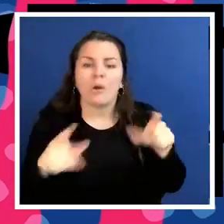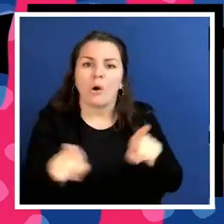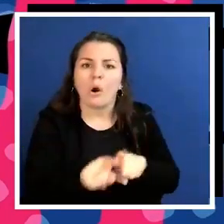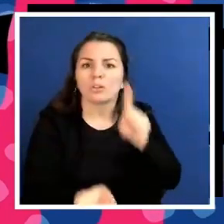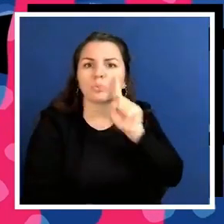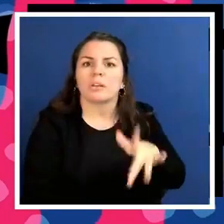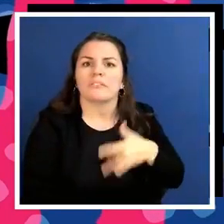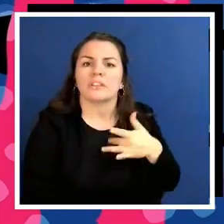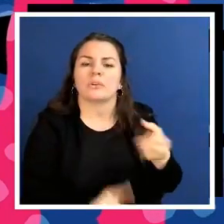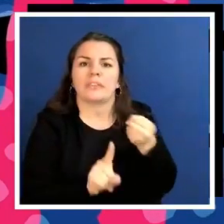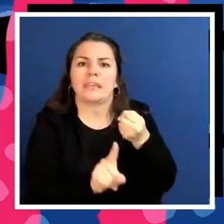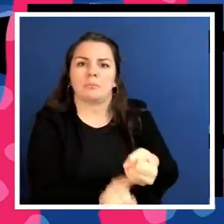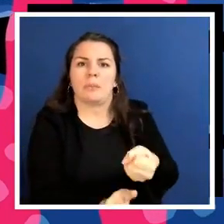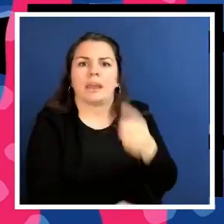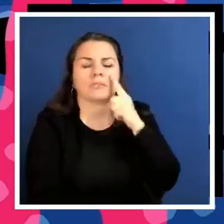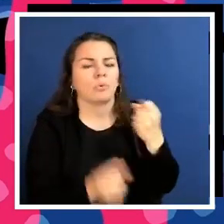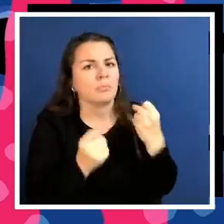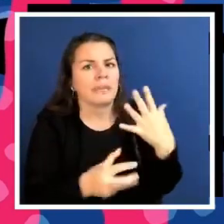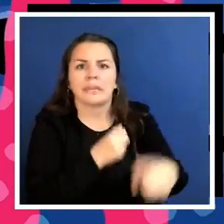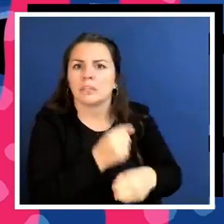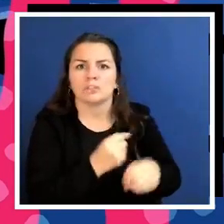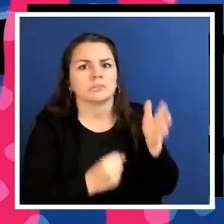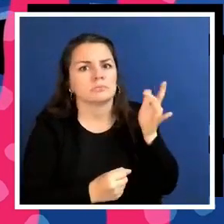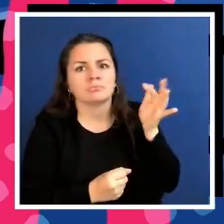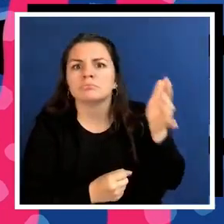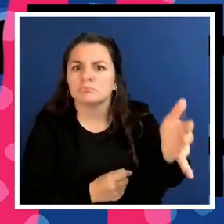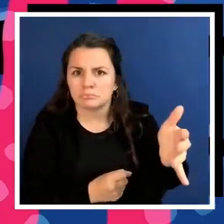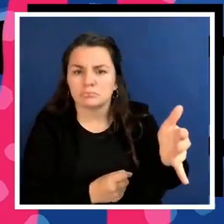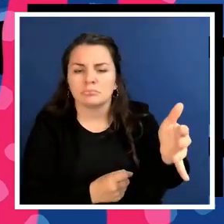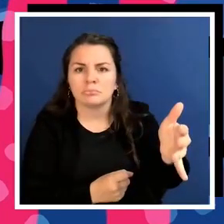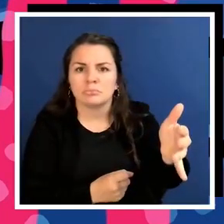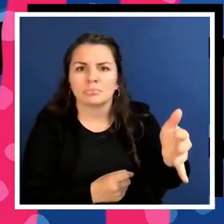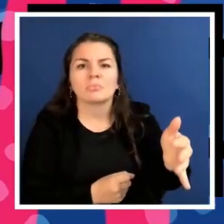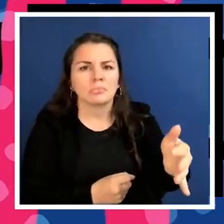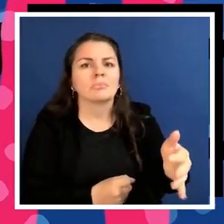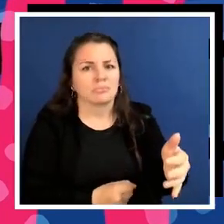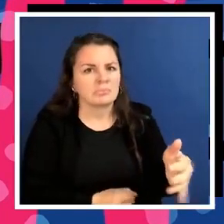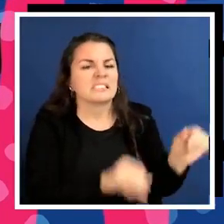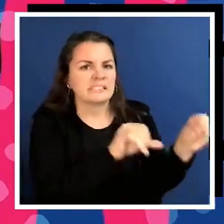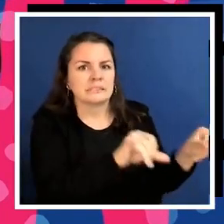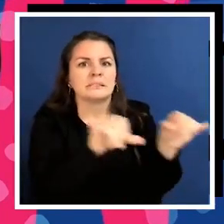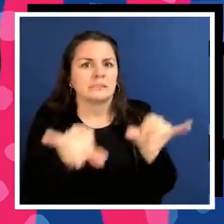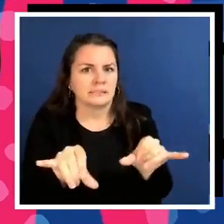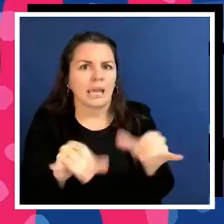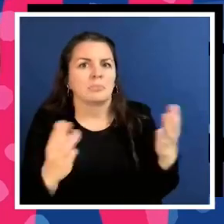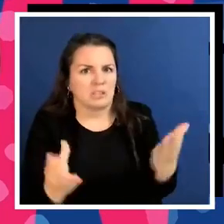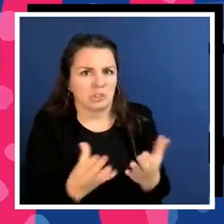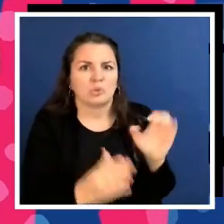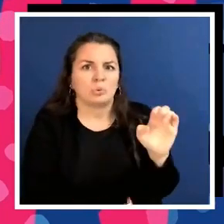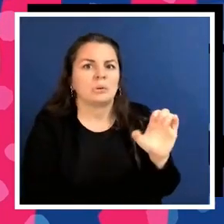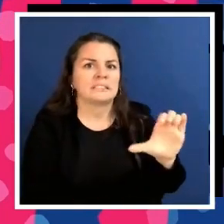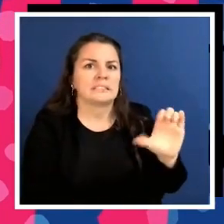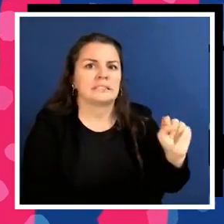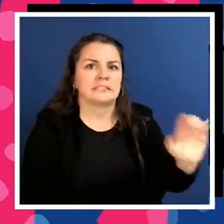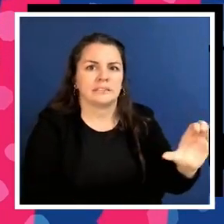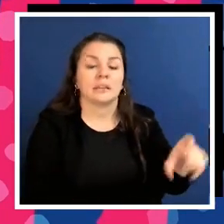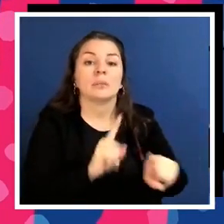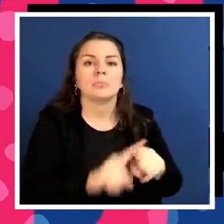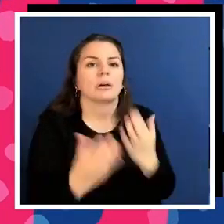AMERICANS WILL SEE WHAT WE DID HERE AND THEY WILL FEEL THE